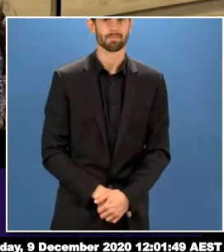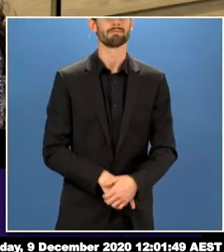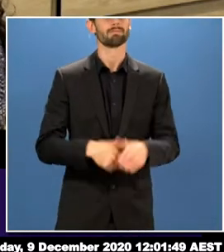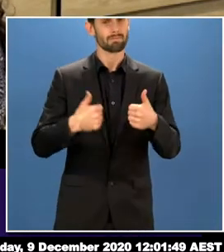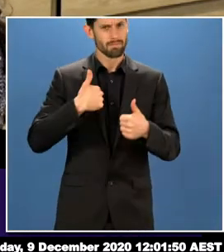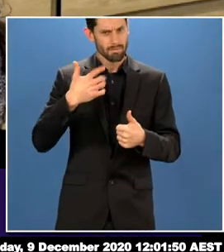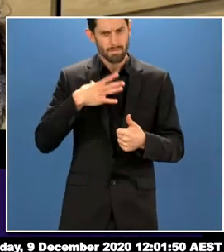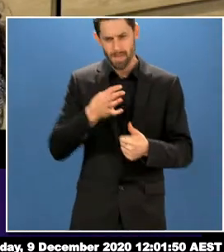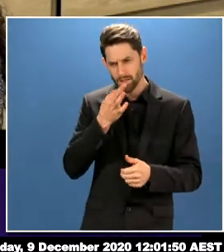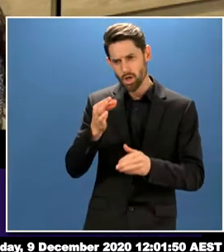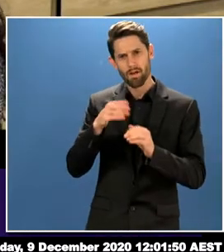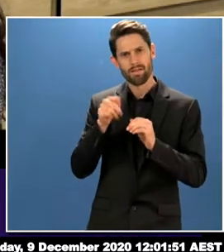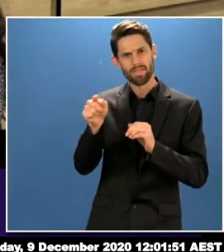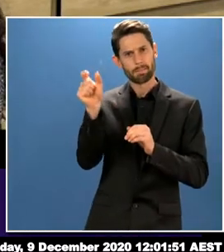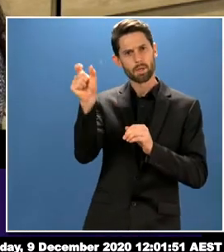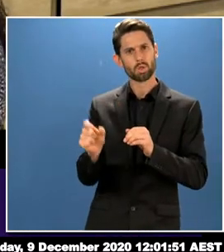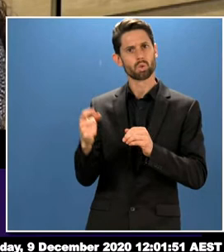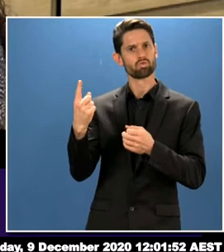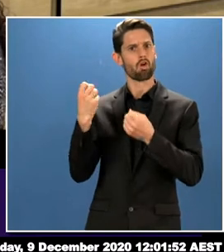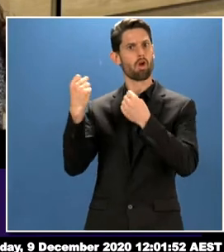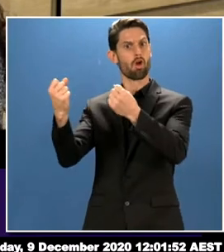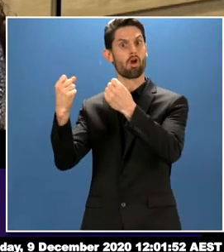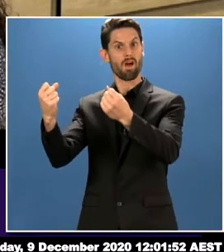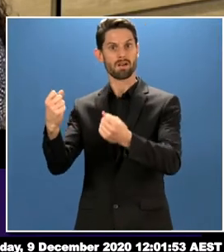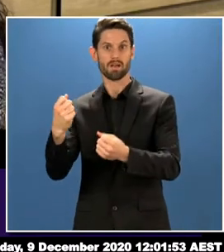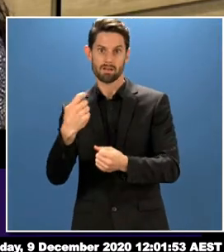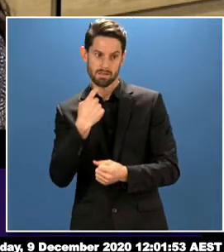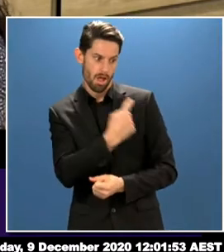you to your meeting, who felt the need to inform you about what a